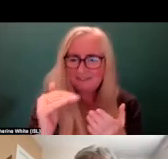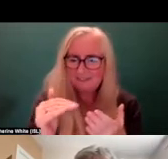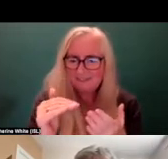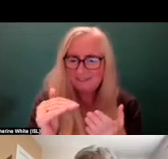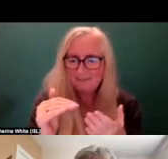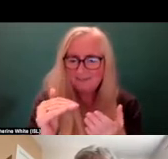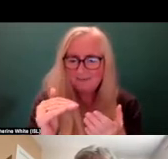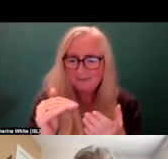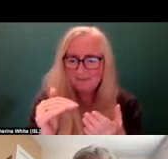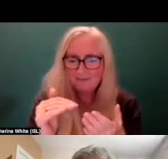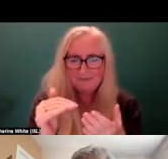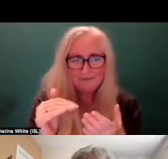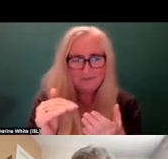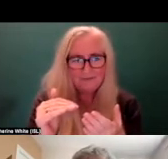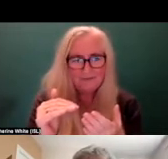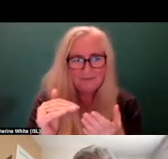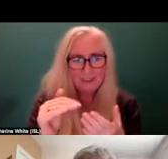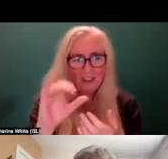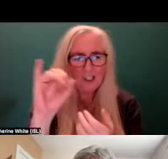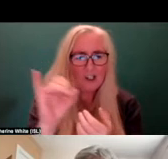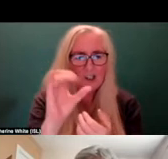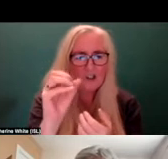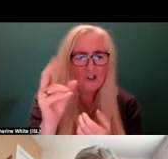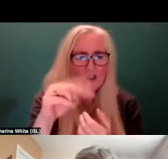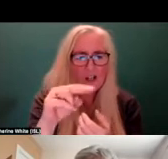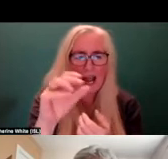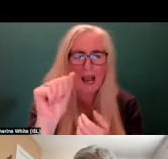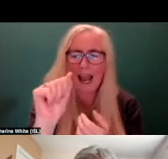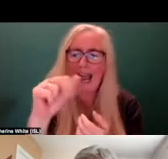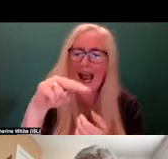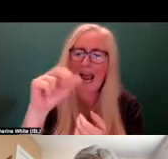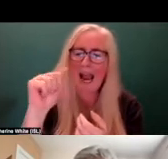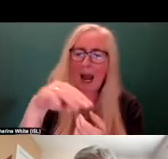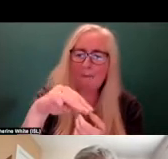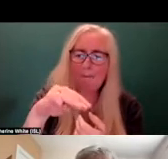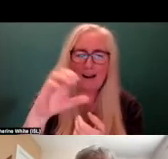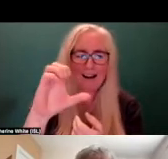inspired me I suppose from John O'Donoghue in Anam Chara, from